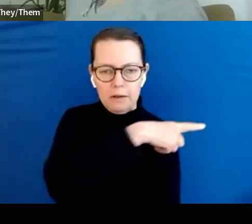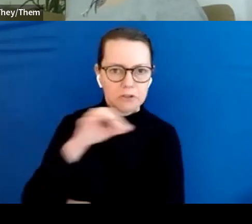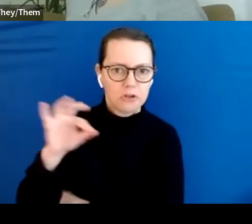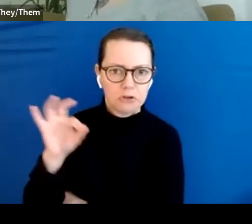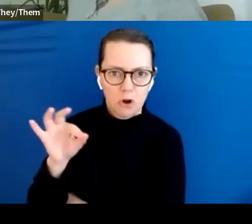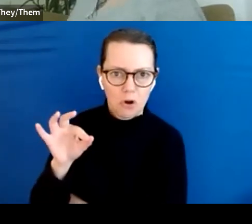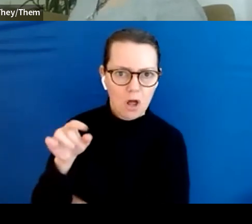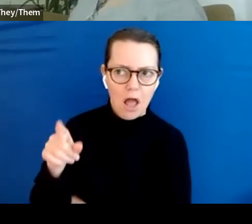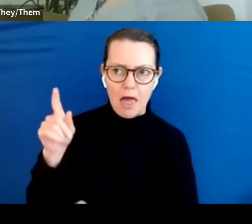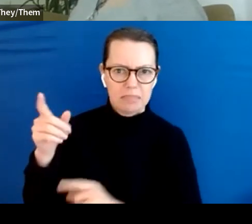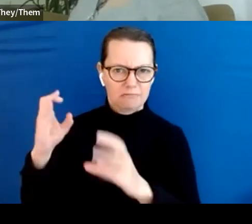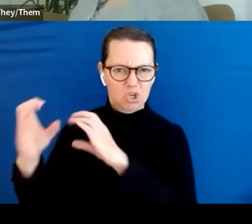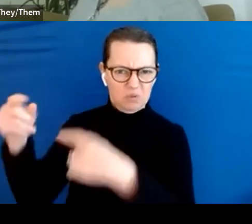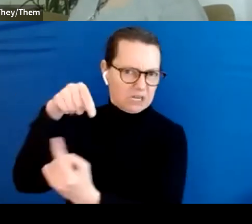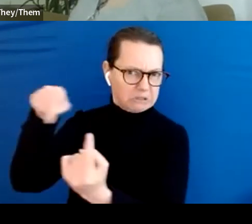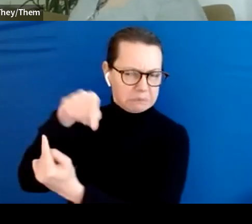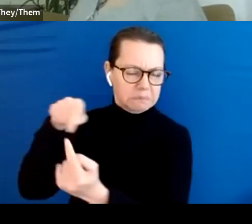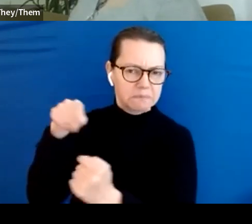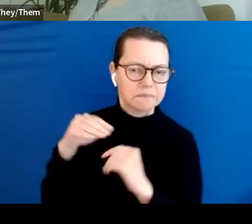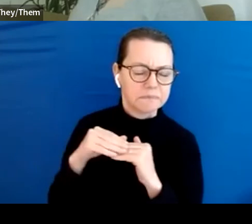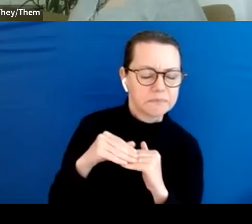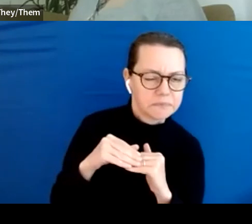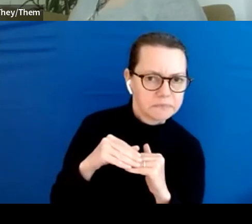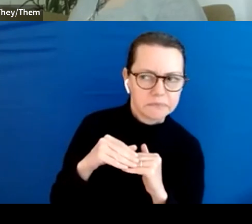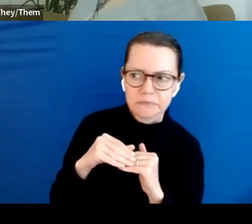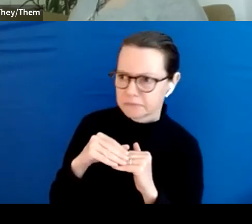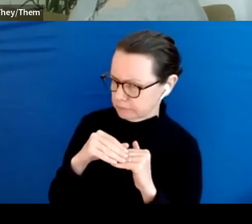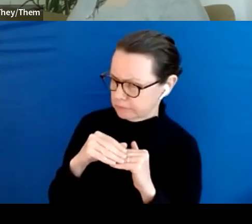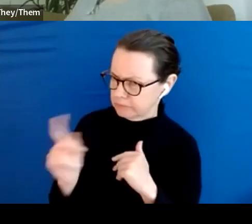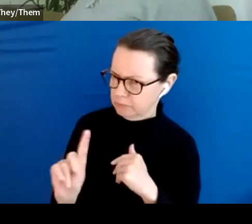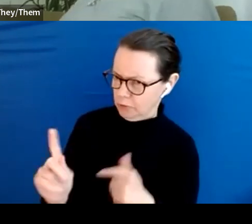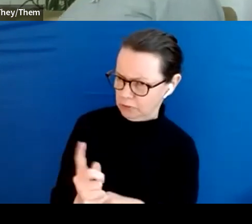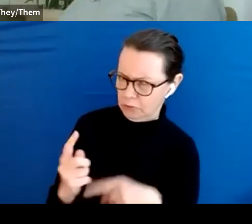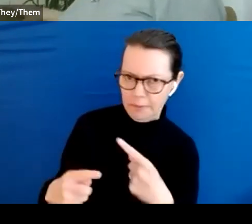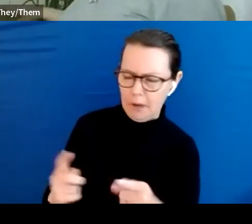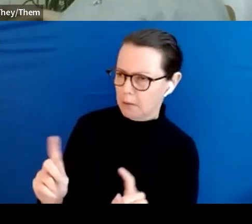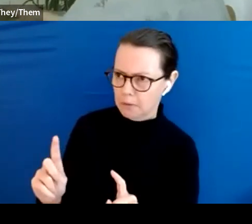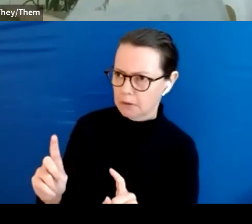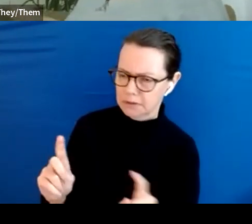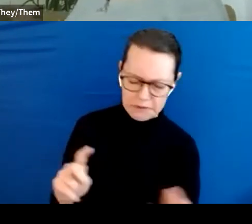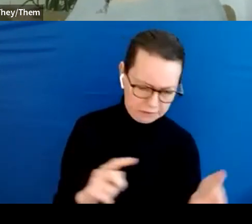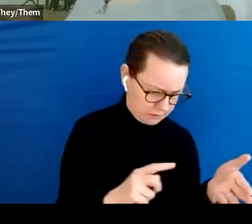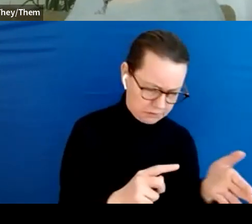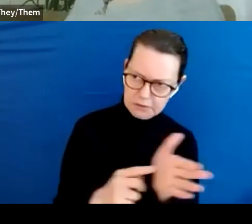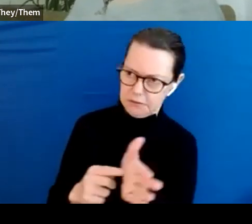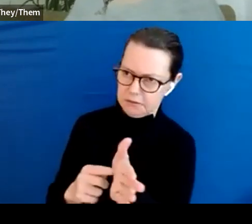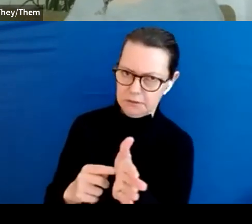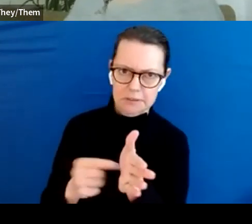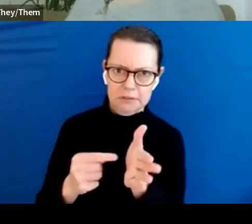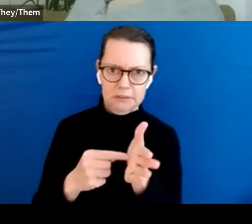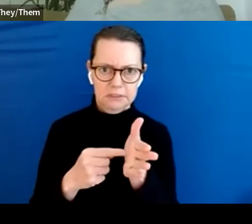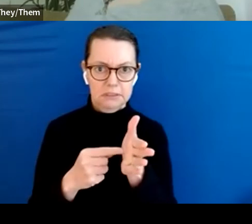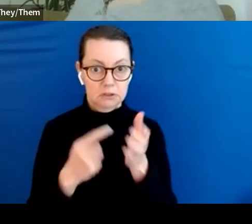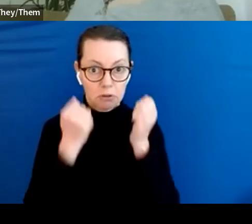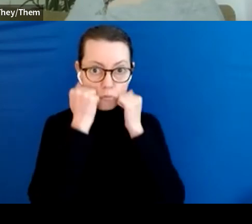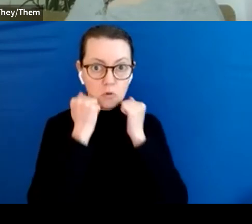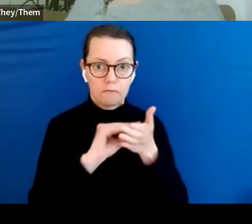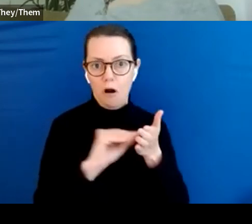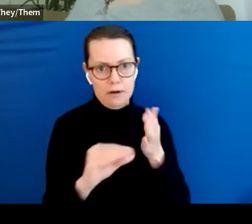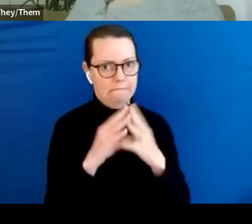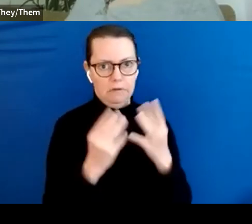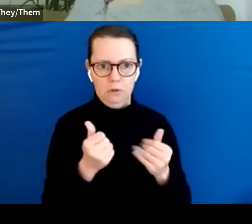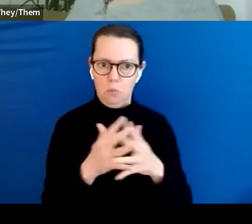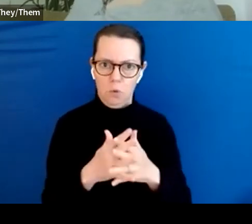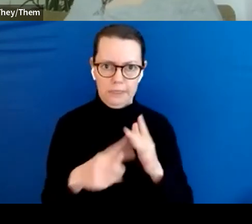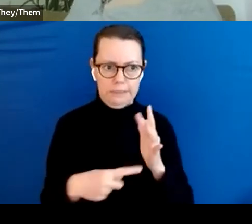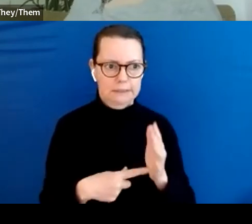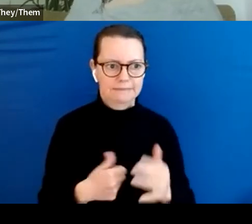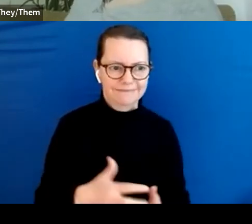a clear line of communication coming through to your child and what's needed for your child. So yeah, just, I just really wanted to emphasize document, document, document, absolutely everything.